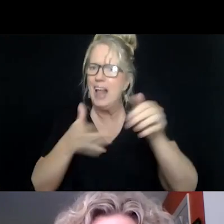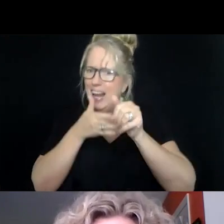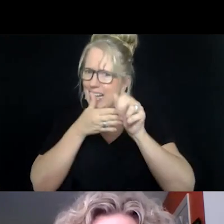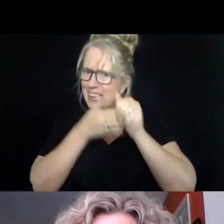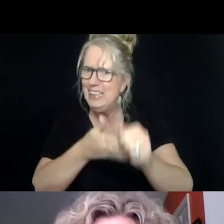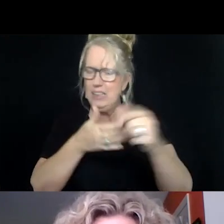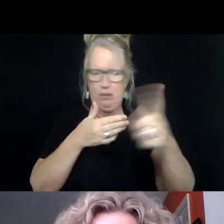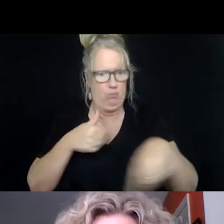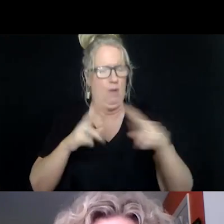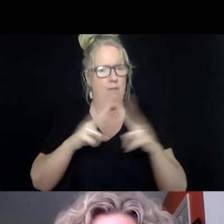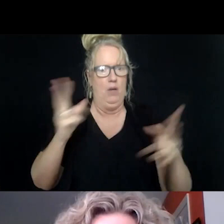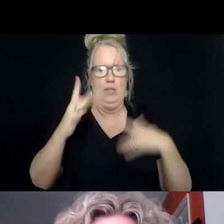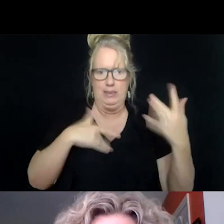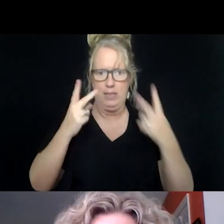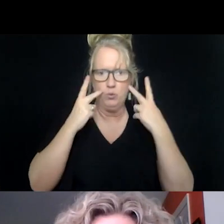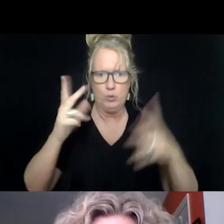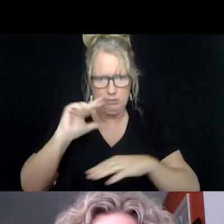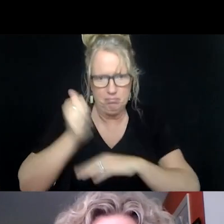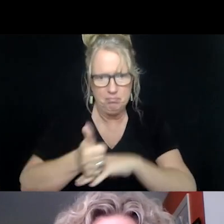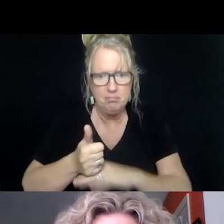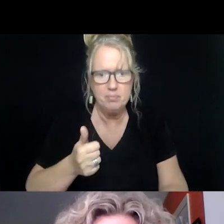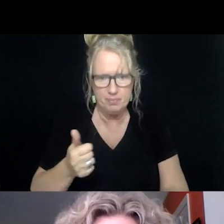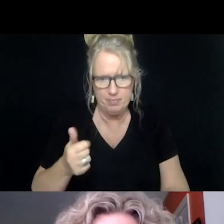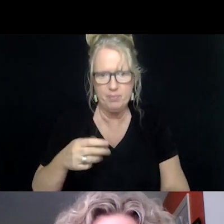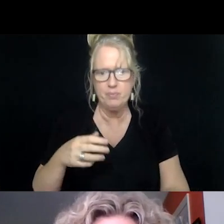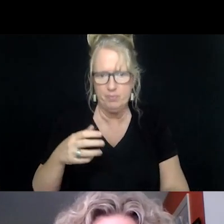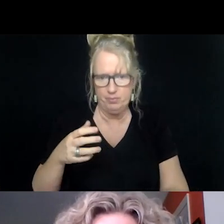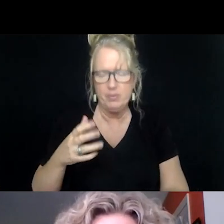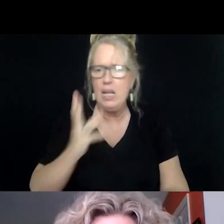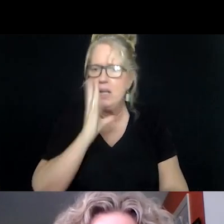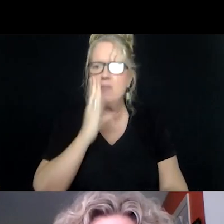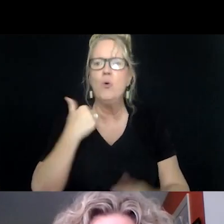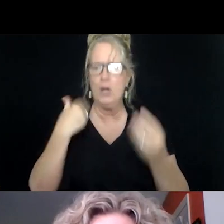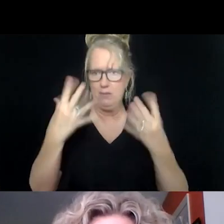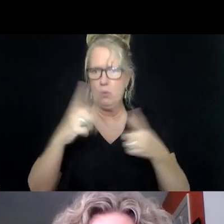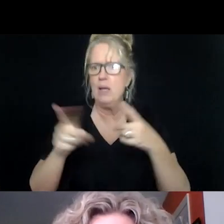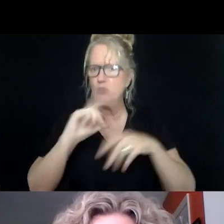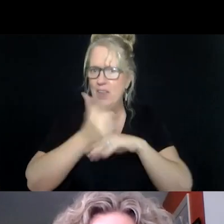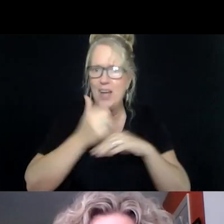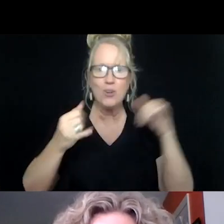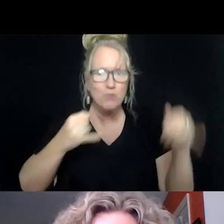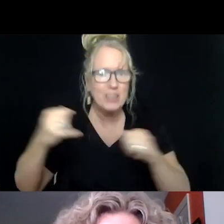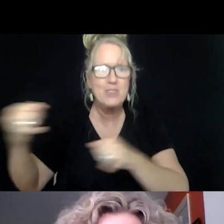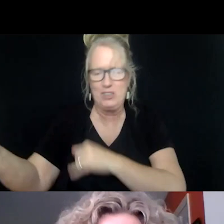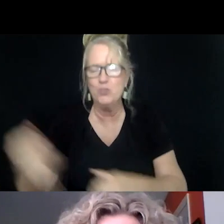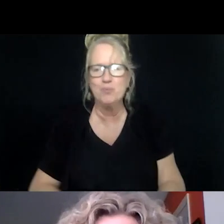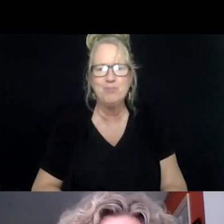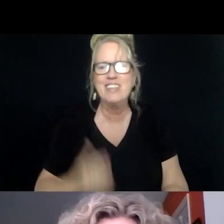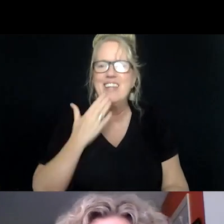VERY EXCITED TO THIS LAUNCH AND LOOKING FORWARD TO MORE SPECIALIZED SERVICES WITH INDIVIDUALS. THANK YOU.